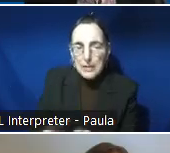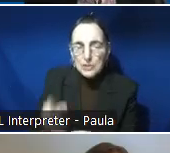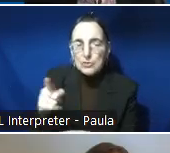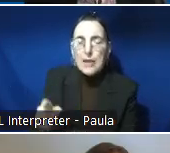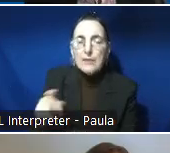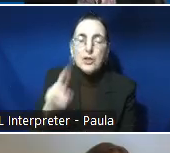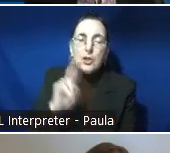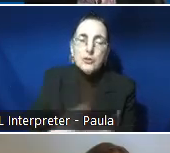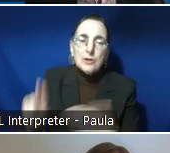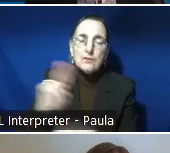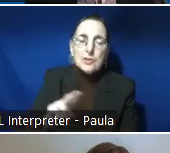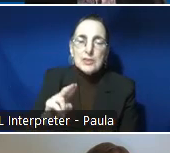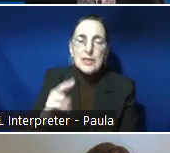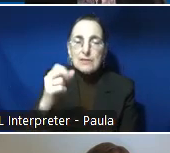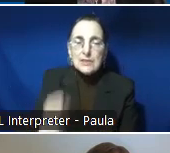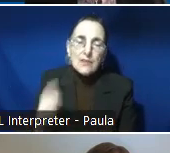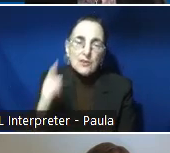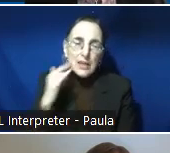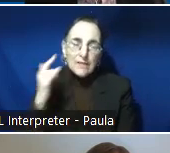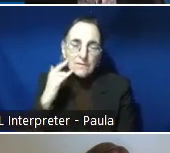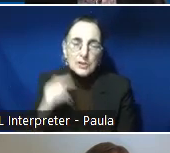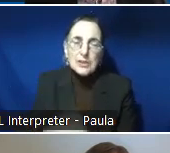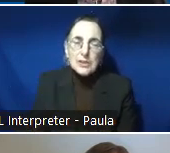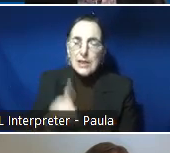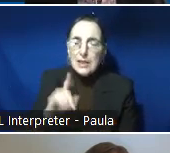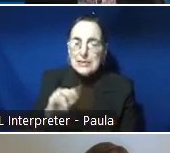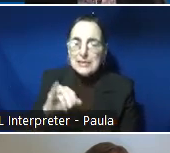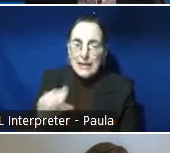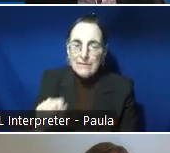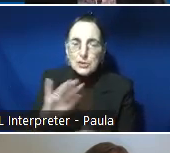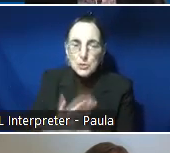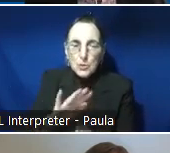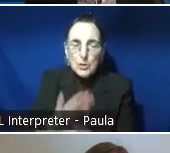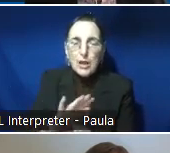letter Davis School of gerontology. She is going to tell us about our two new